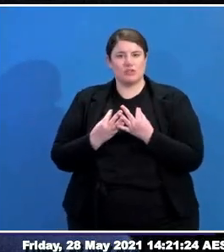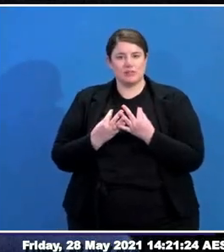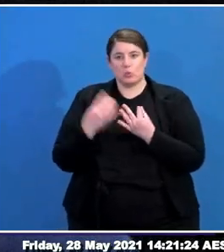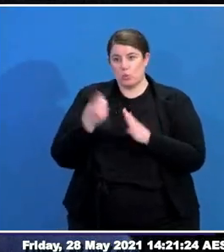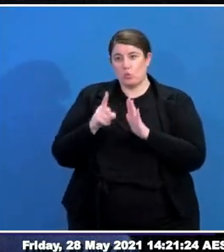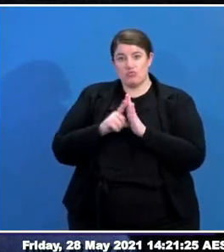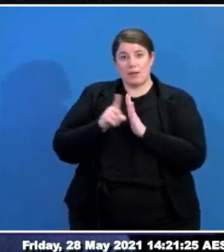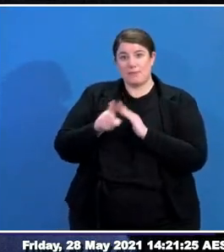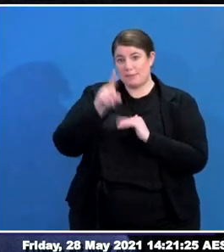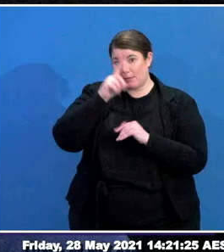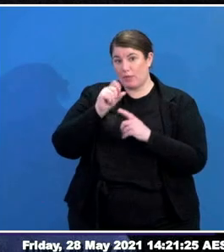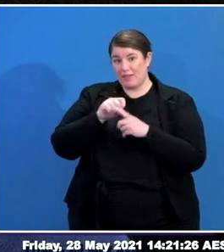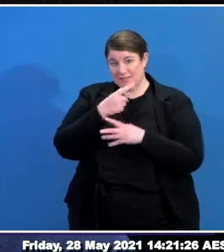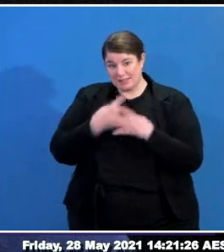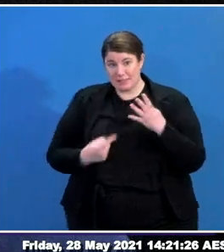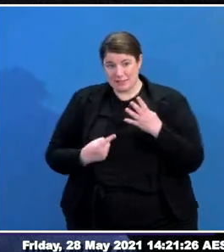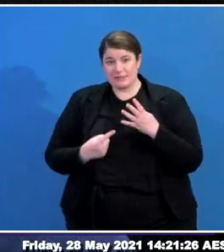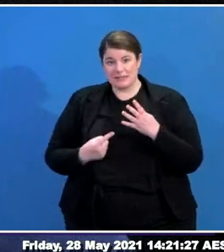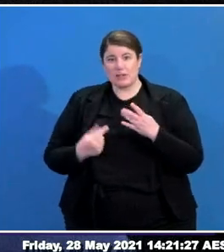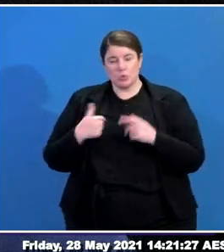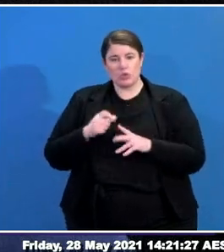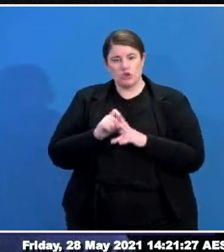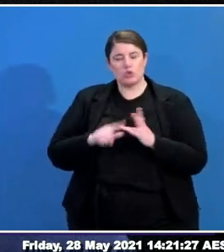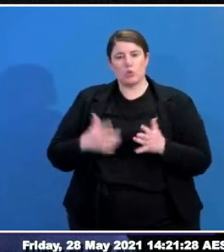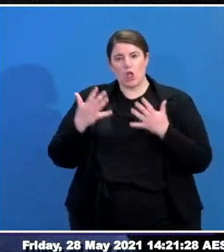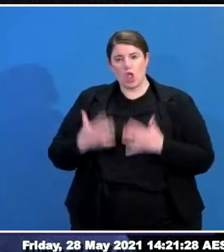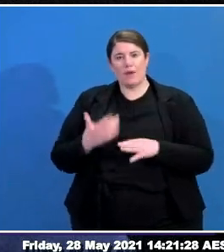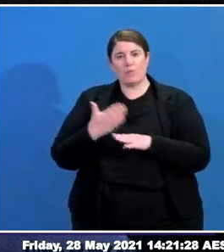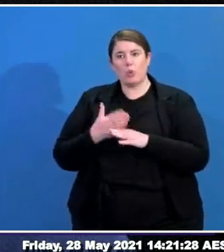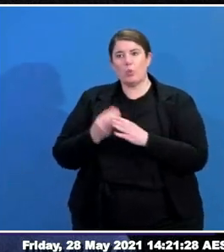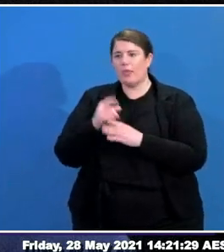people with disability, and we do quite a lot of work with advocates.